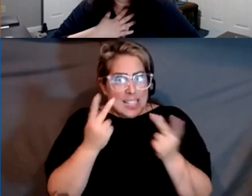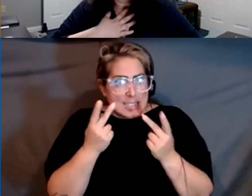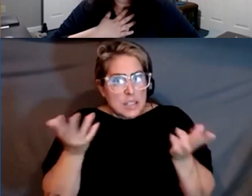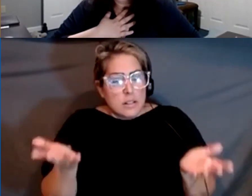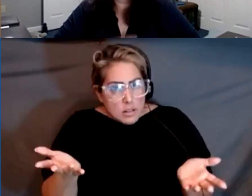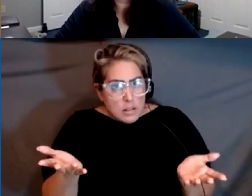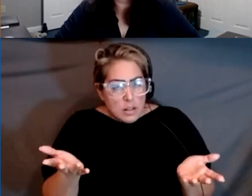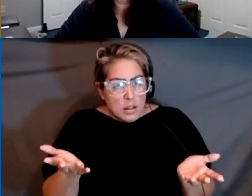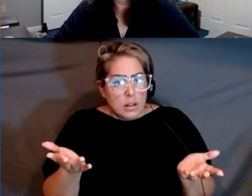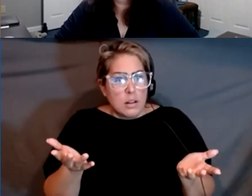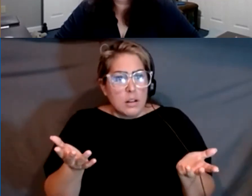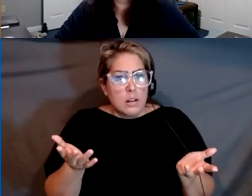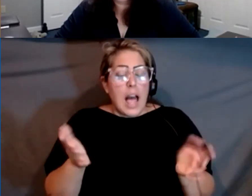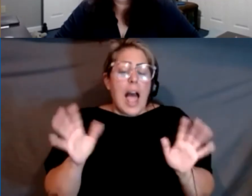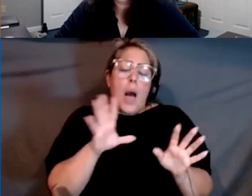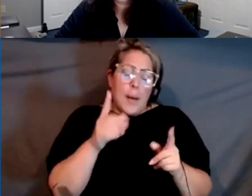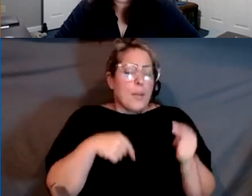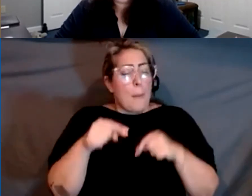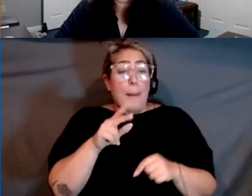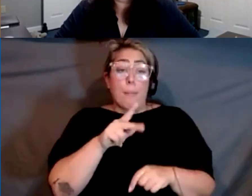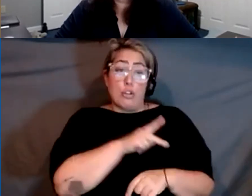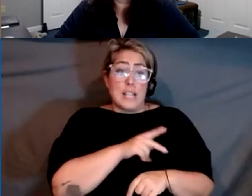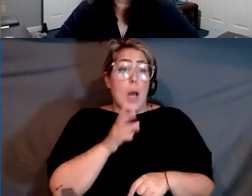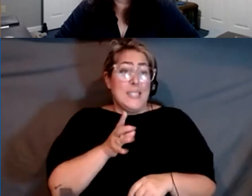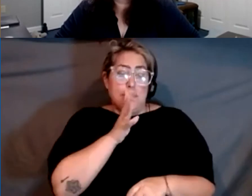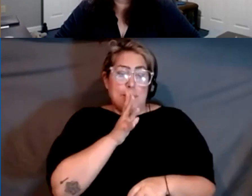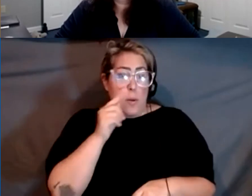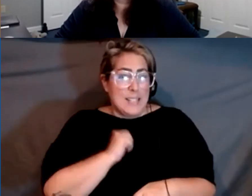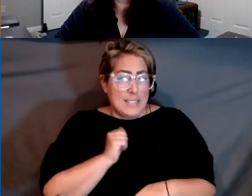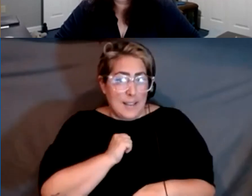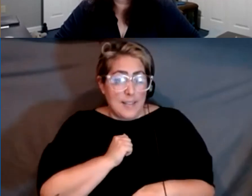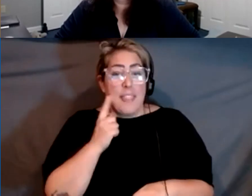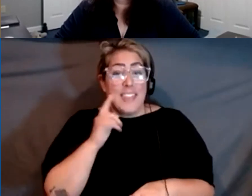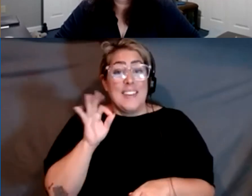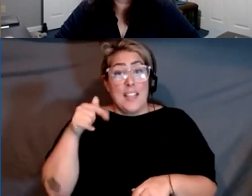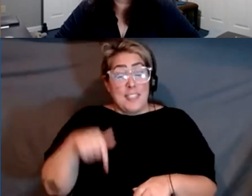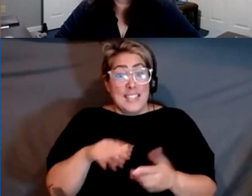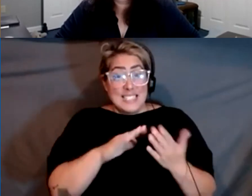for myself -- if the city wants to make us implementers of public health policy that